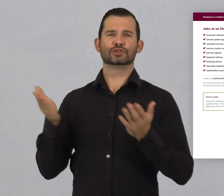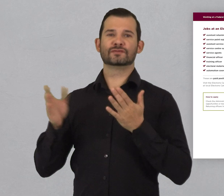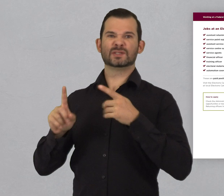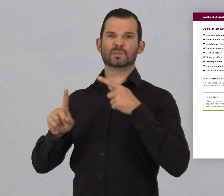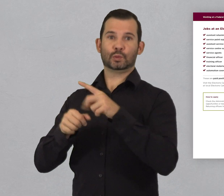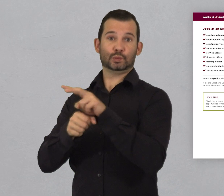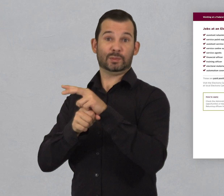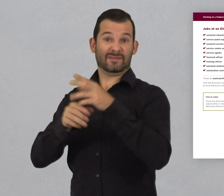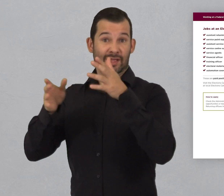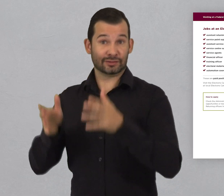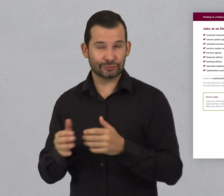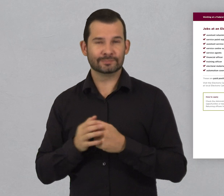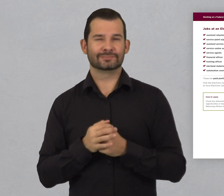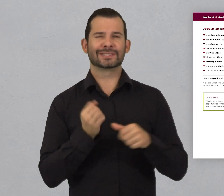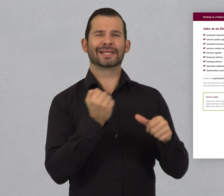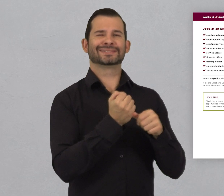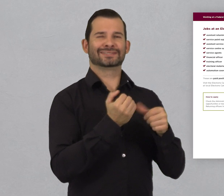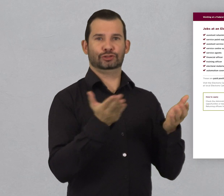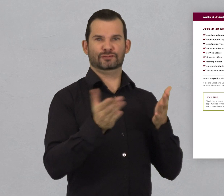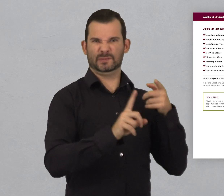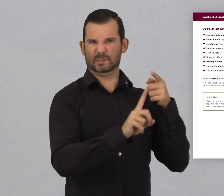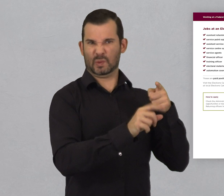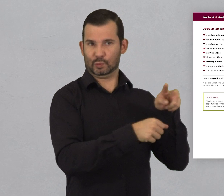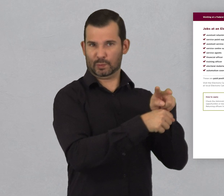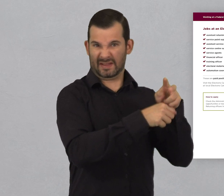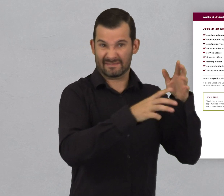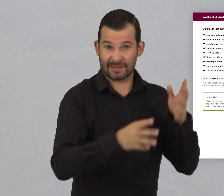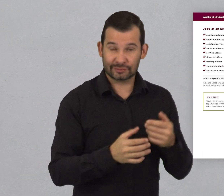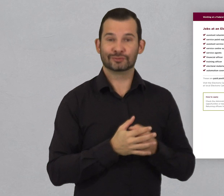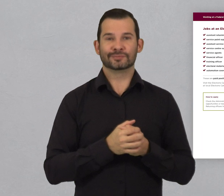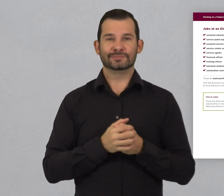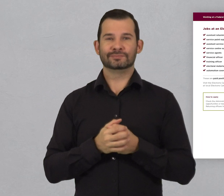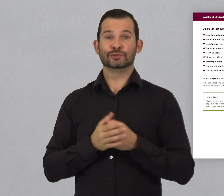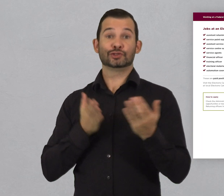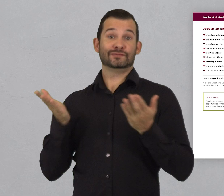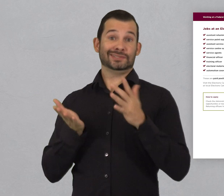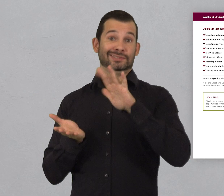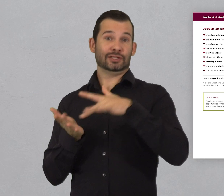• assistant service point supervisor • service centre support officers